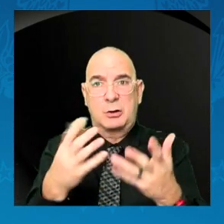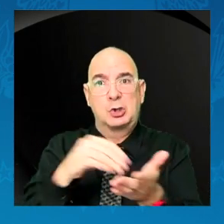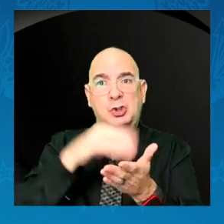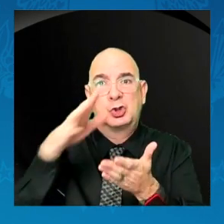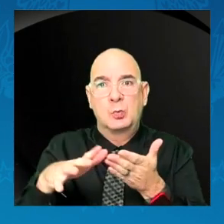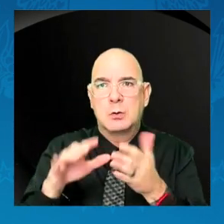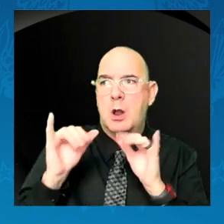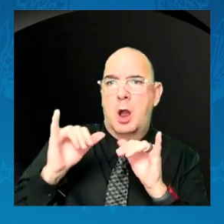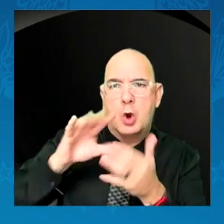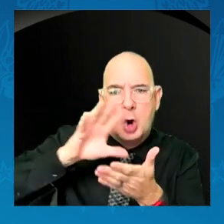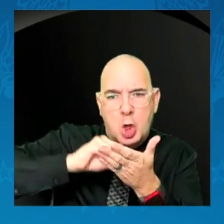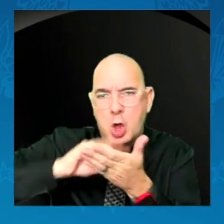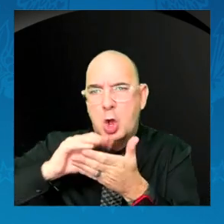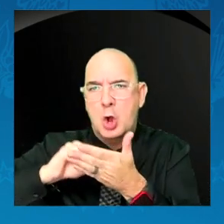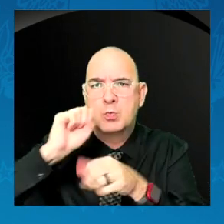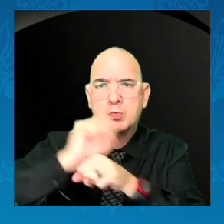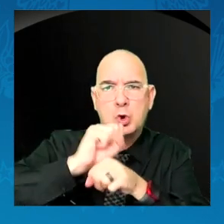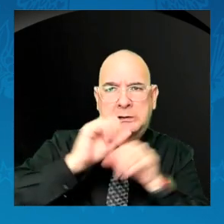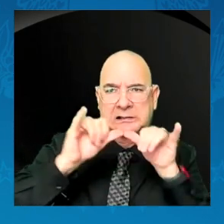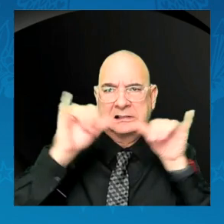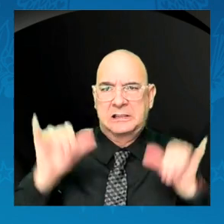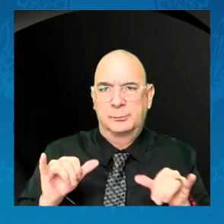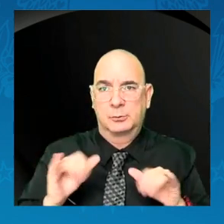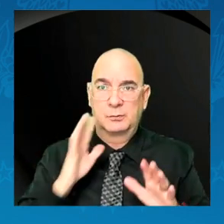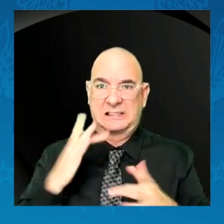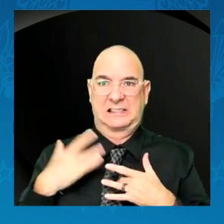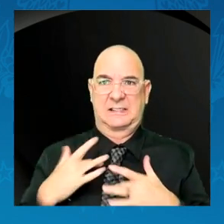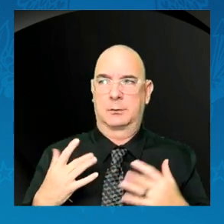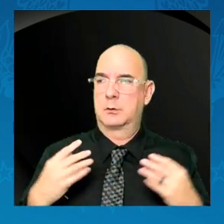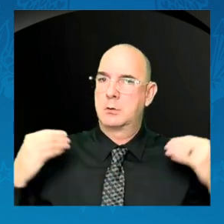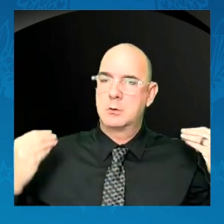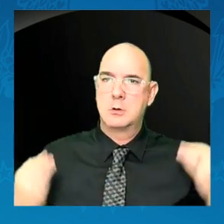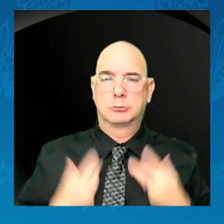tends to inspire them to pursue STEM fields of education